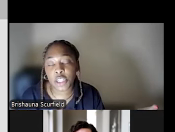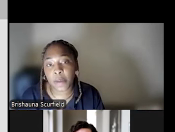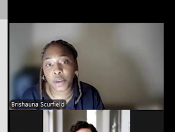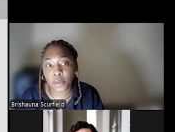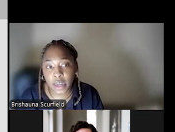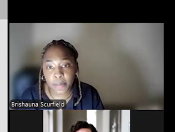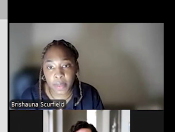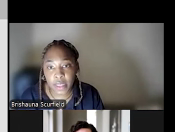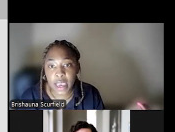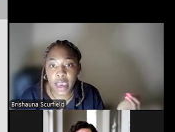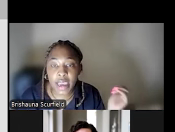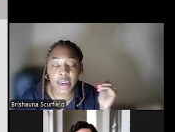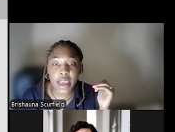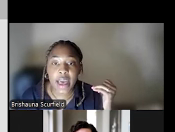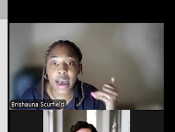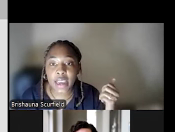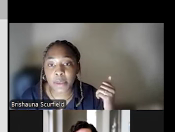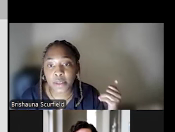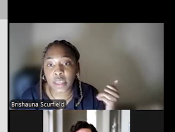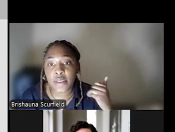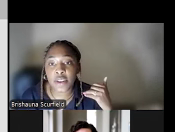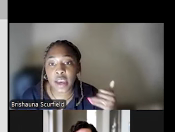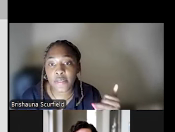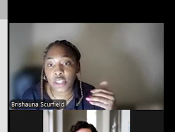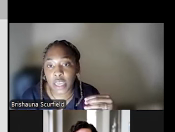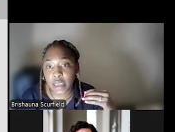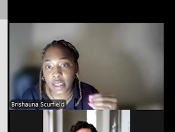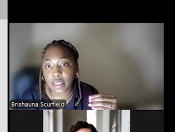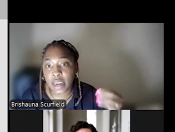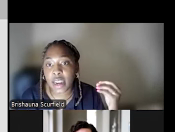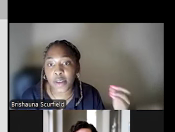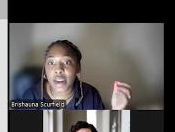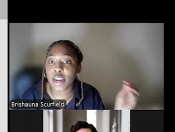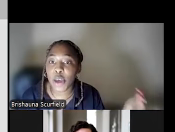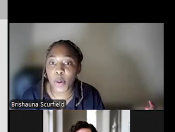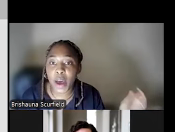what chapter you're reading. And I am guilty of never checking this. And now that I know,